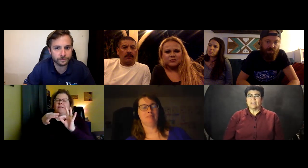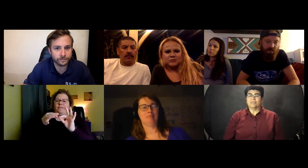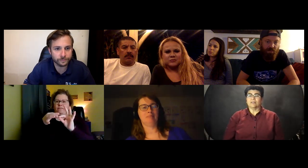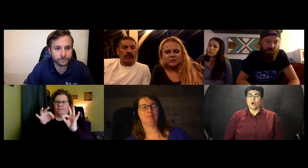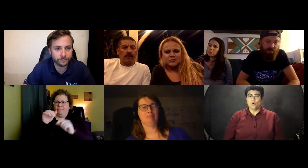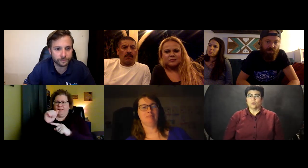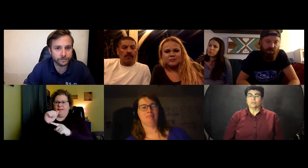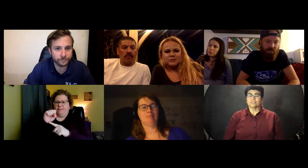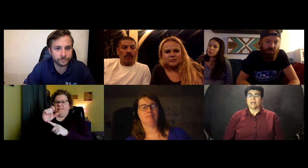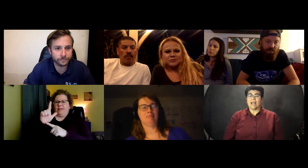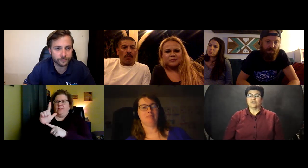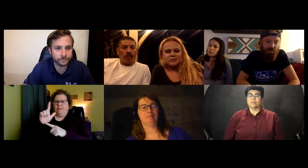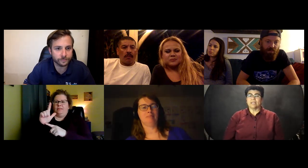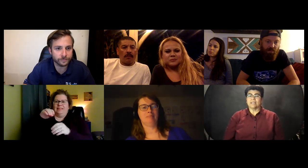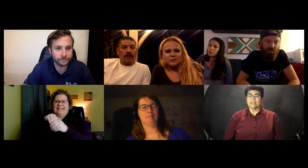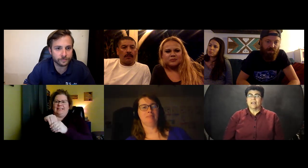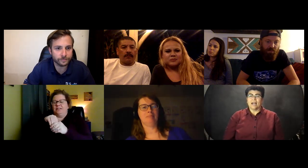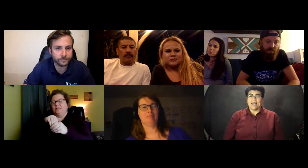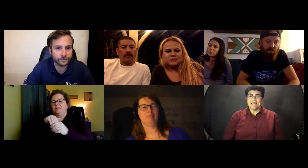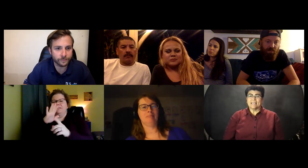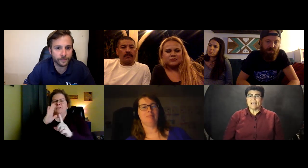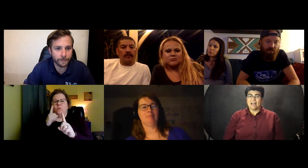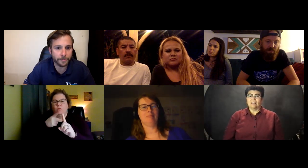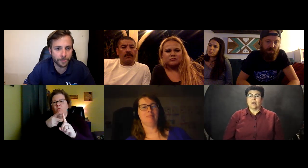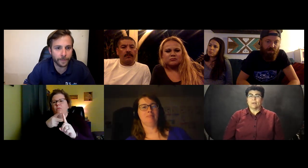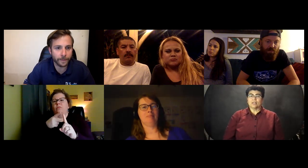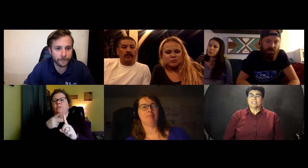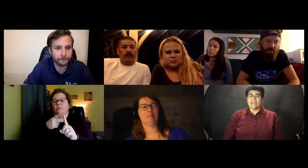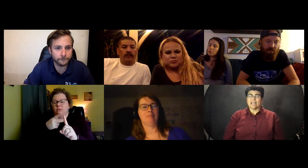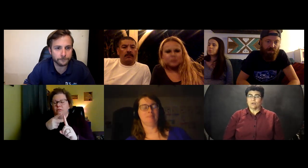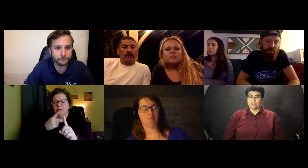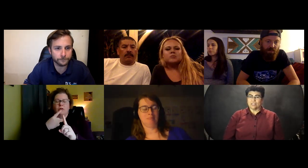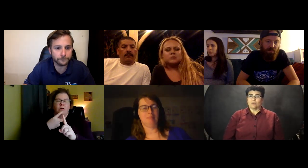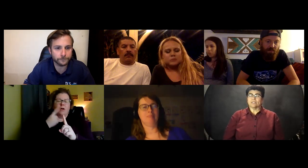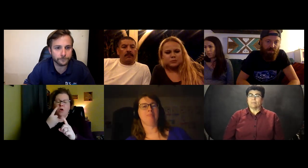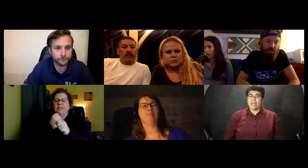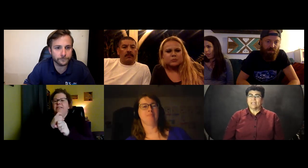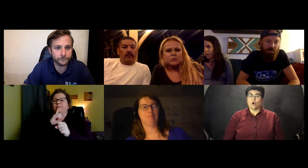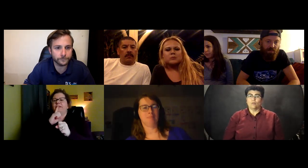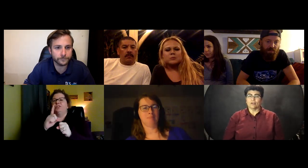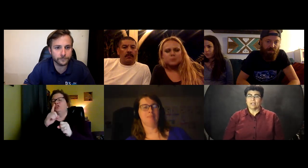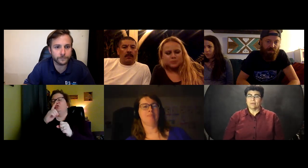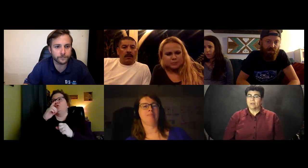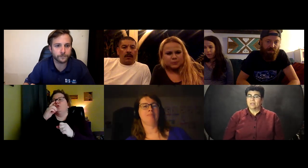the goal had to be asl american sign language that was a main